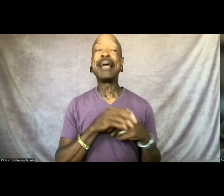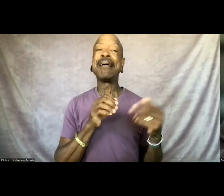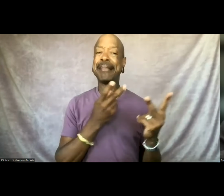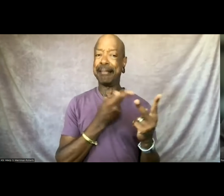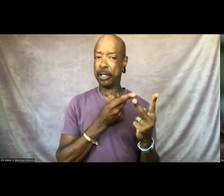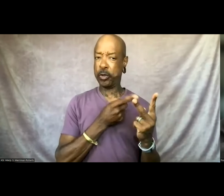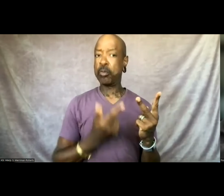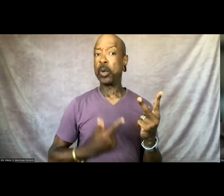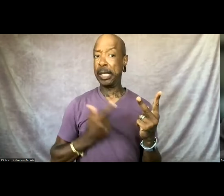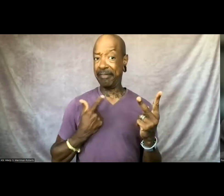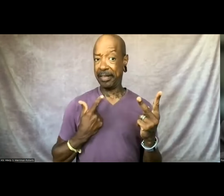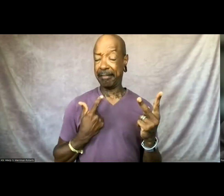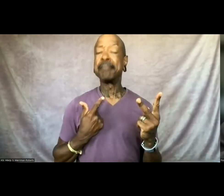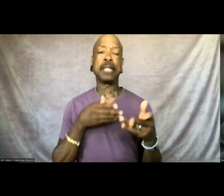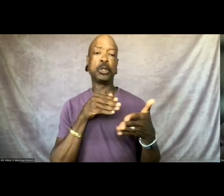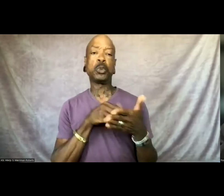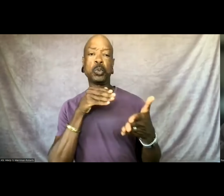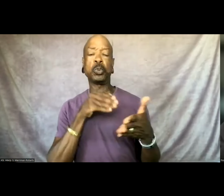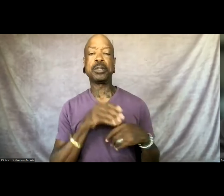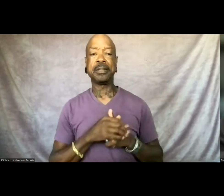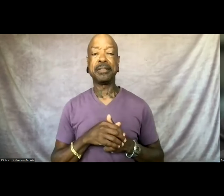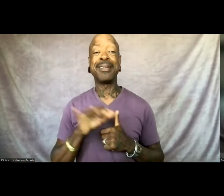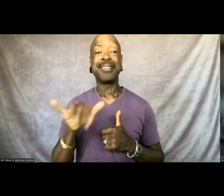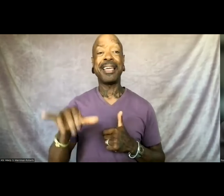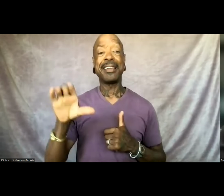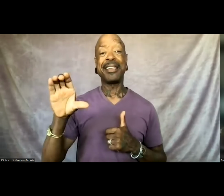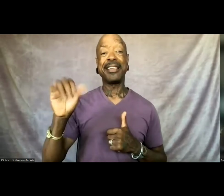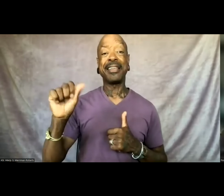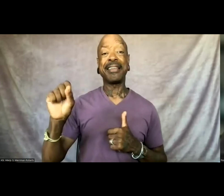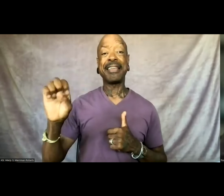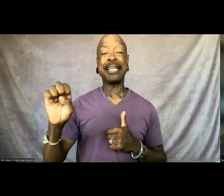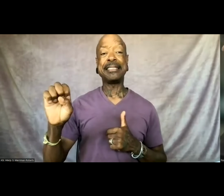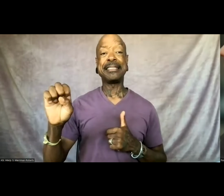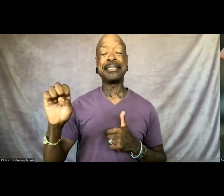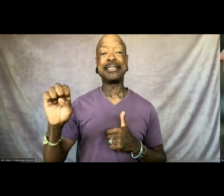homestead decision was was two disabled women of color who